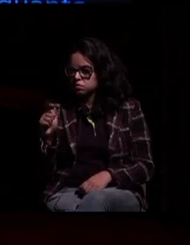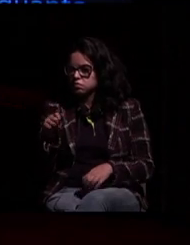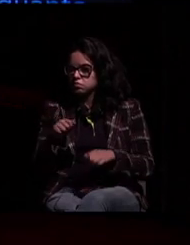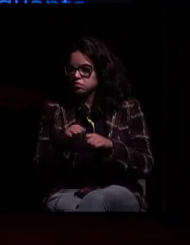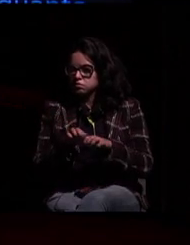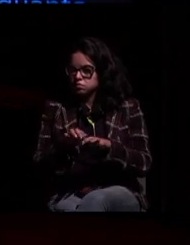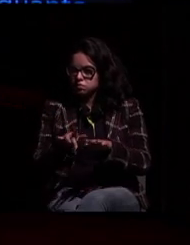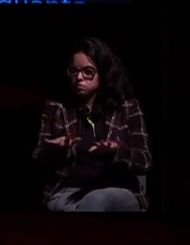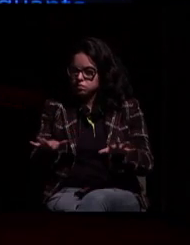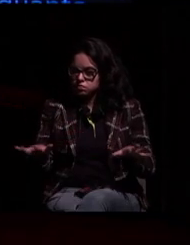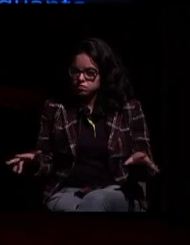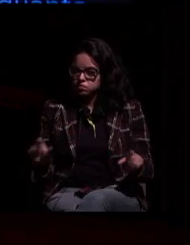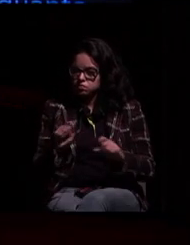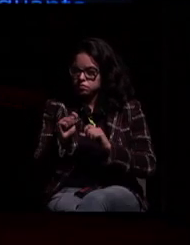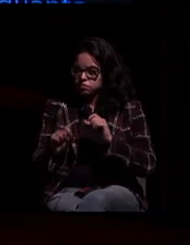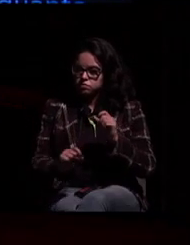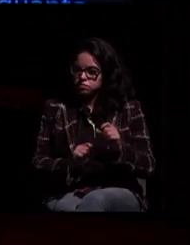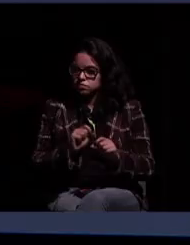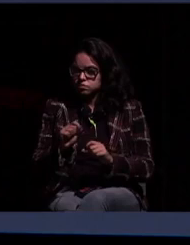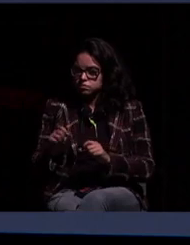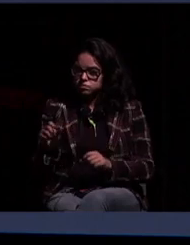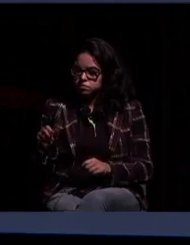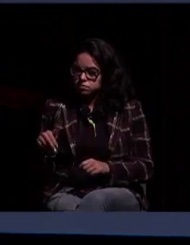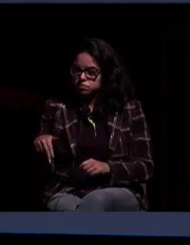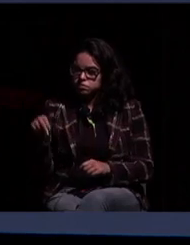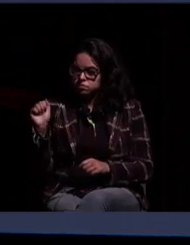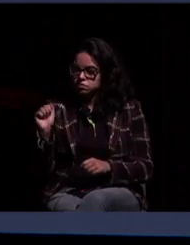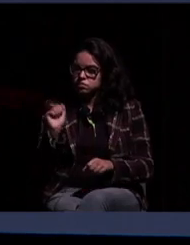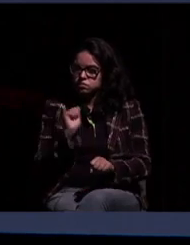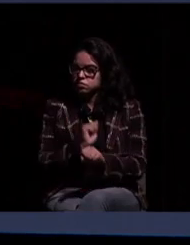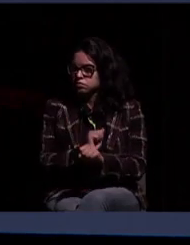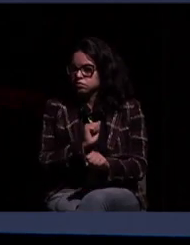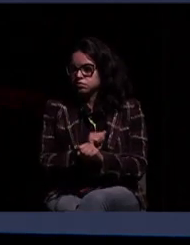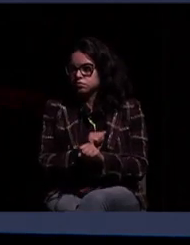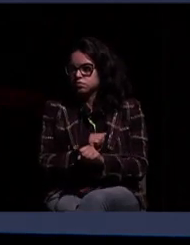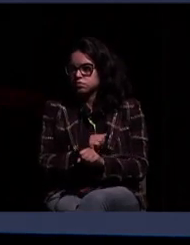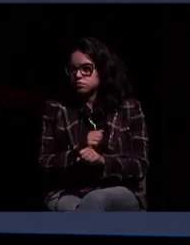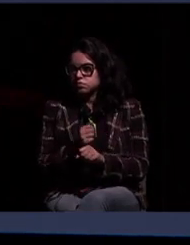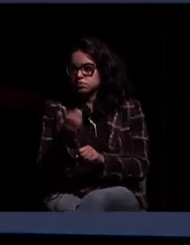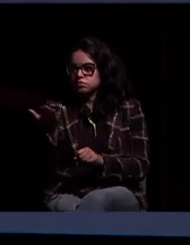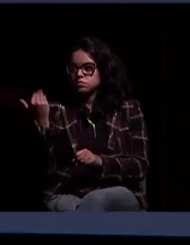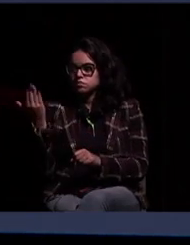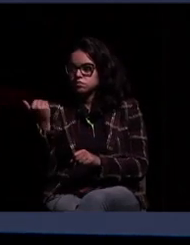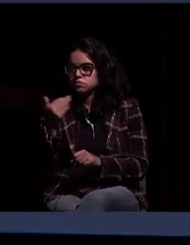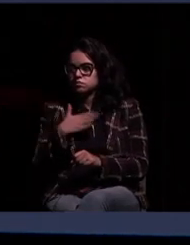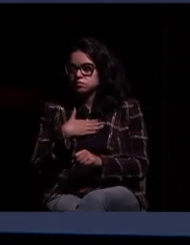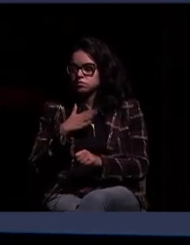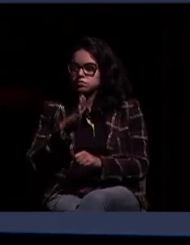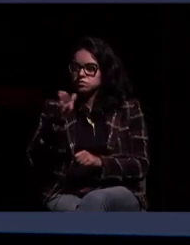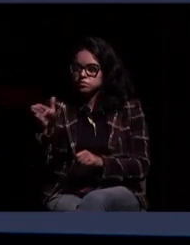This process never stops. Before going there in 2006